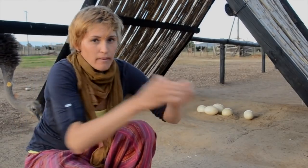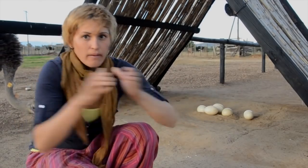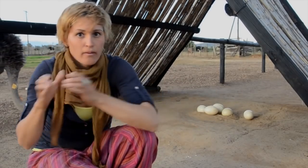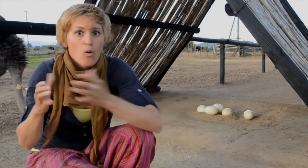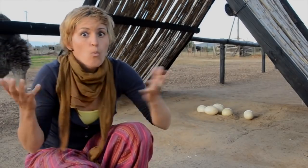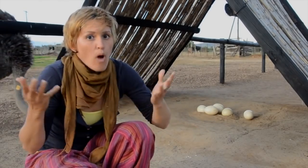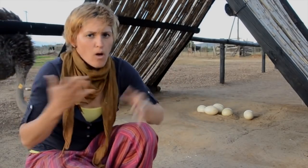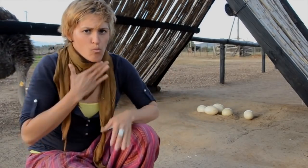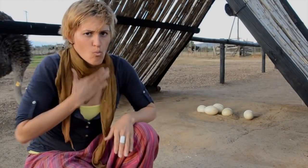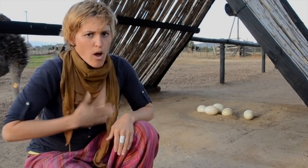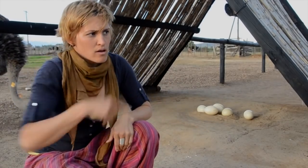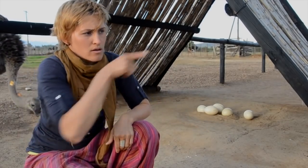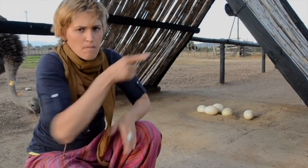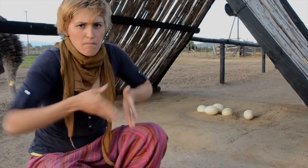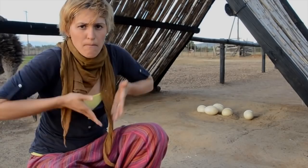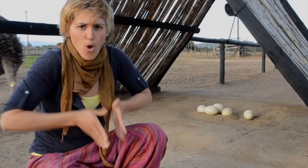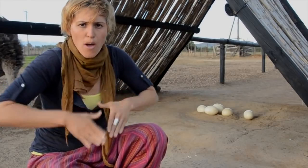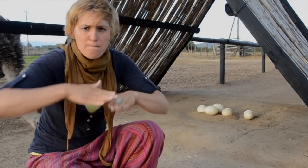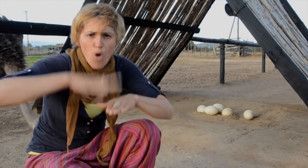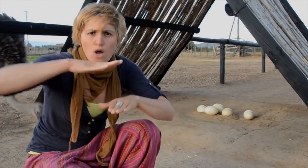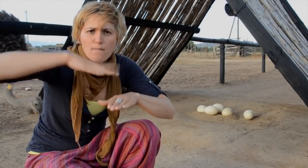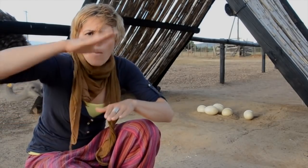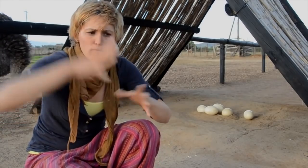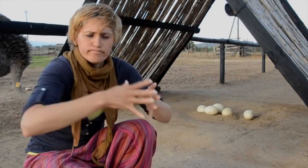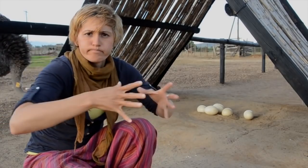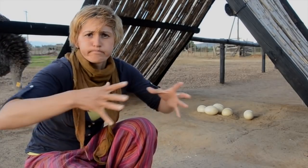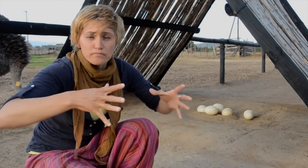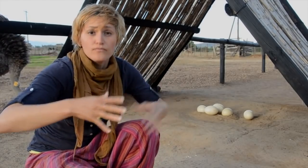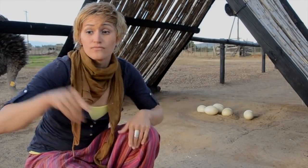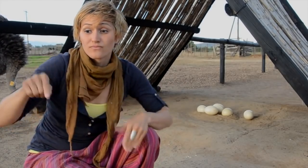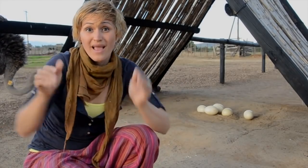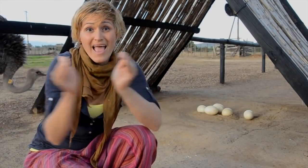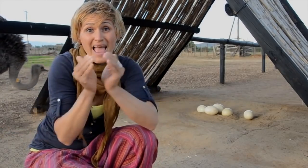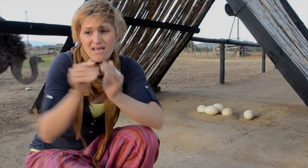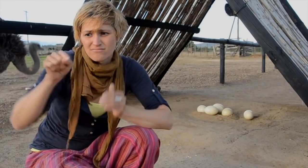egg to encourage the female to lay more eggs.